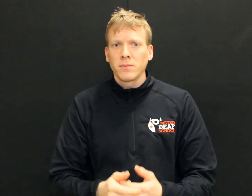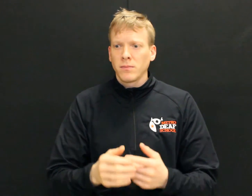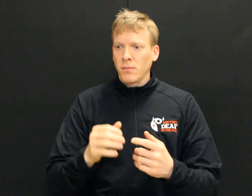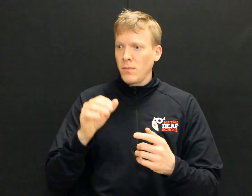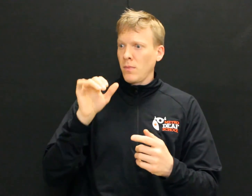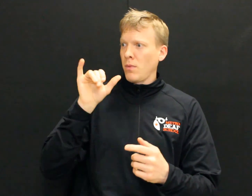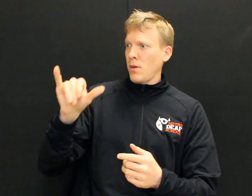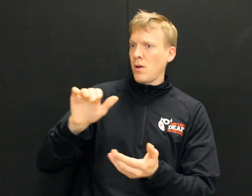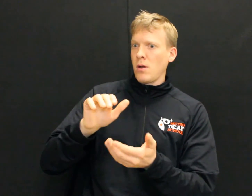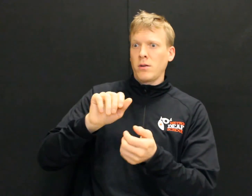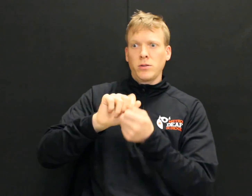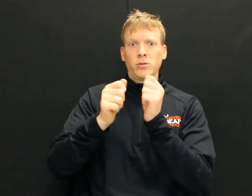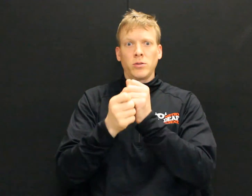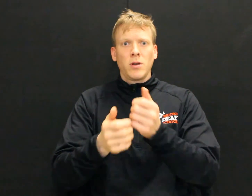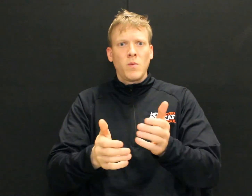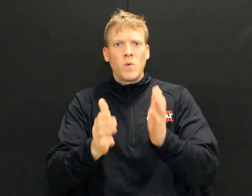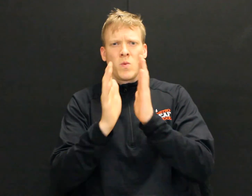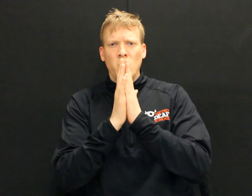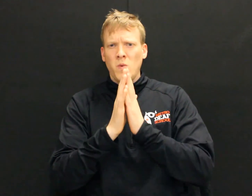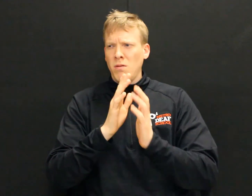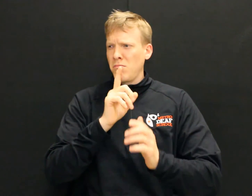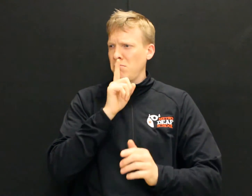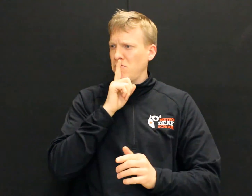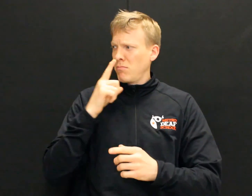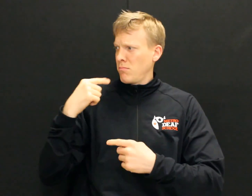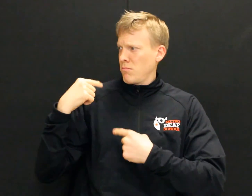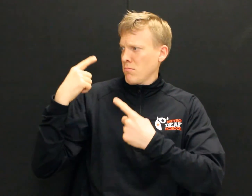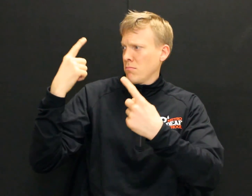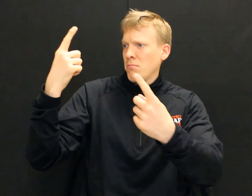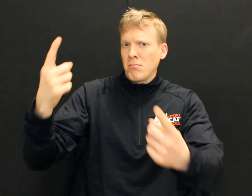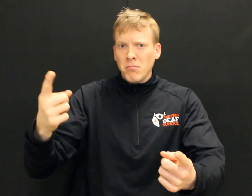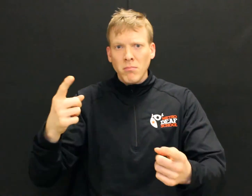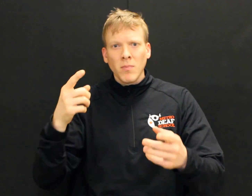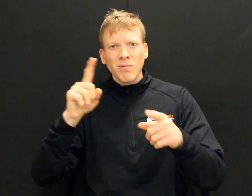None of the changes requested were raised by the community members